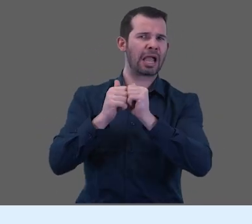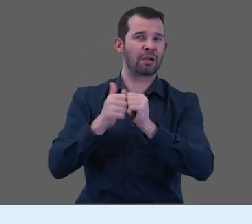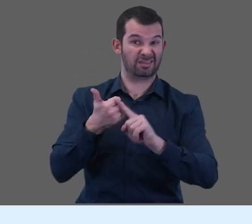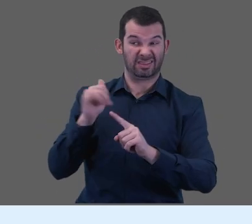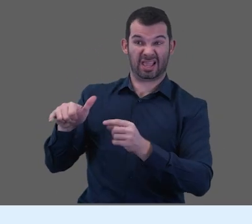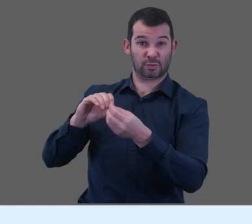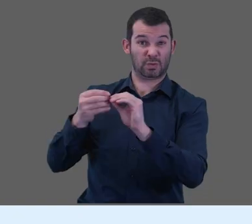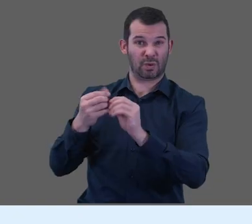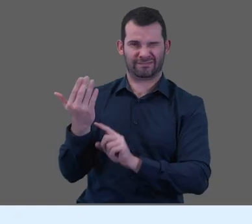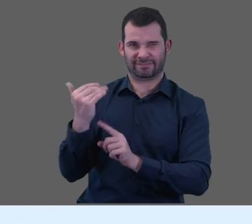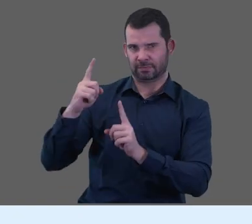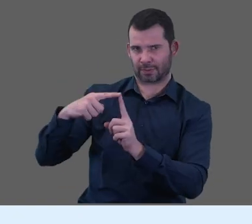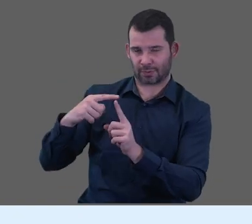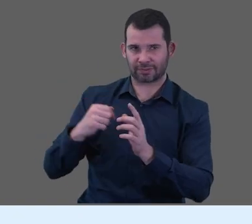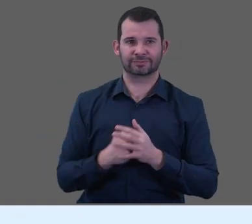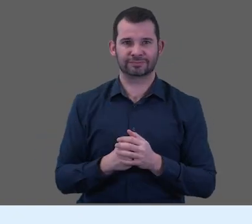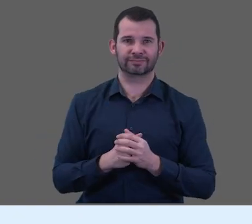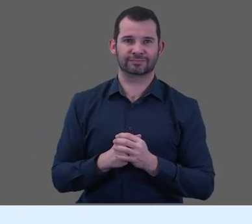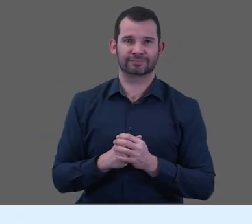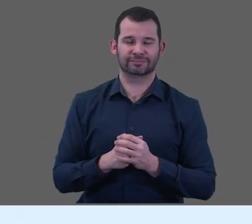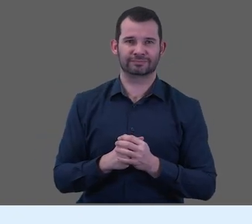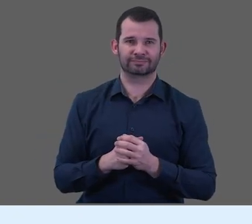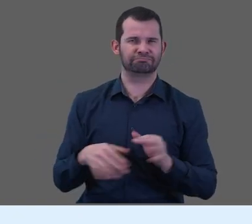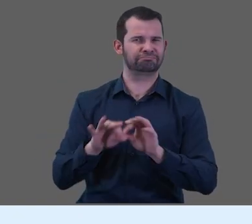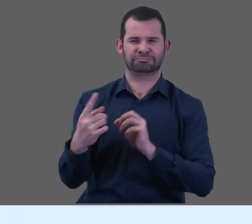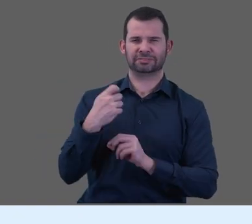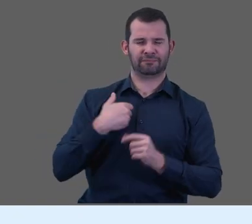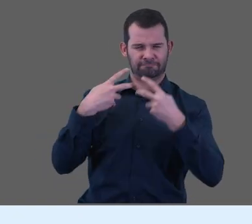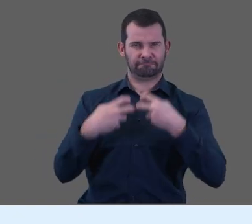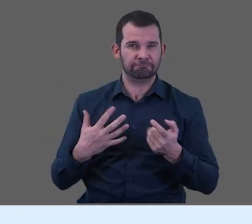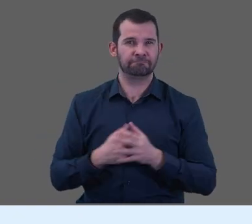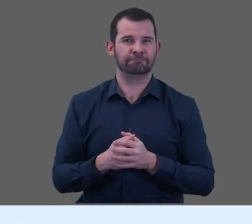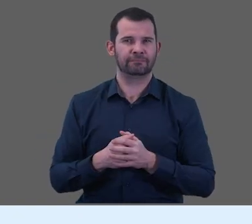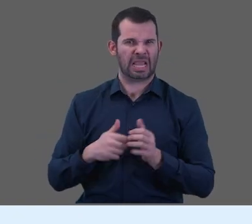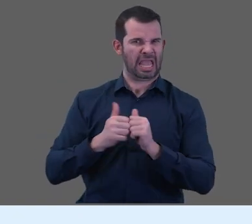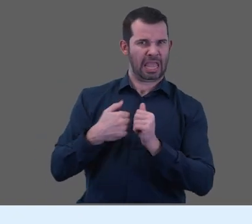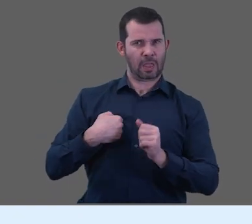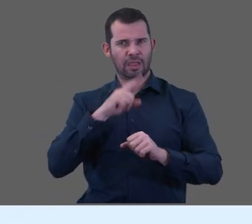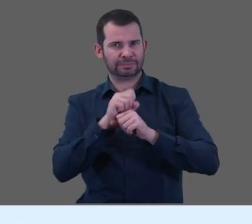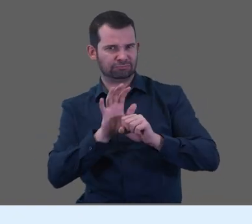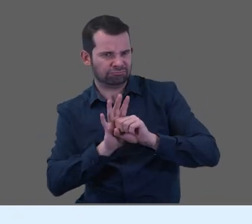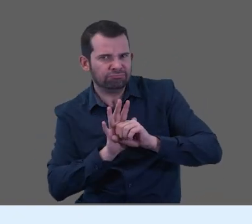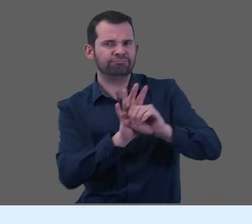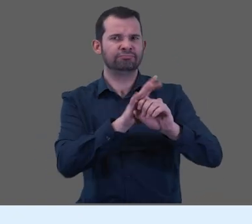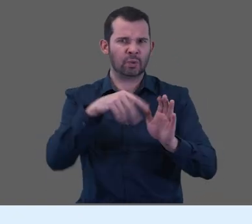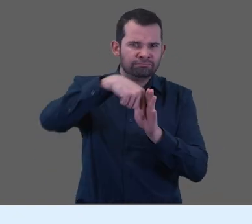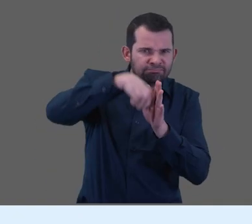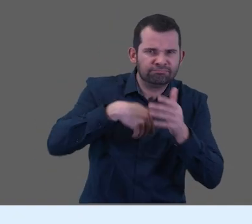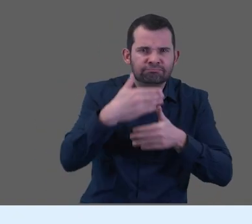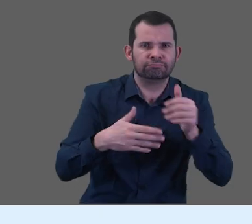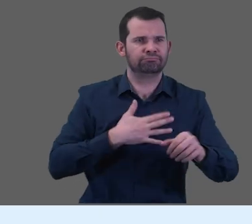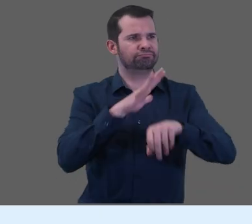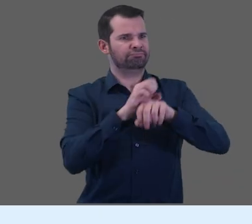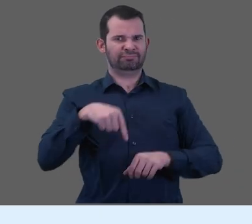This is scored out of 15 points. Ask yourself, how am I pushing or deepening my practice with this project?